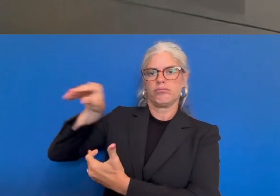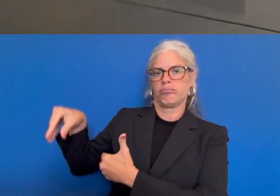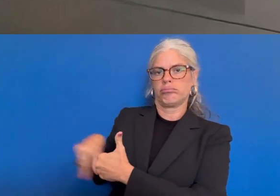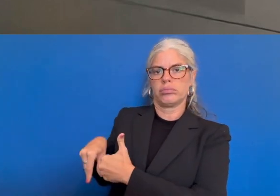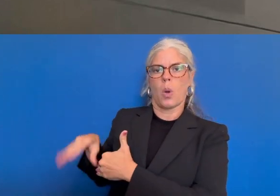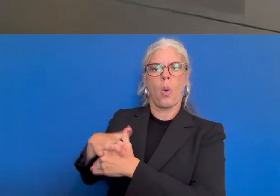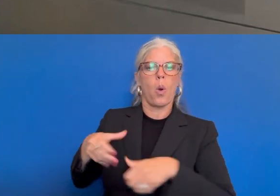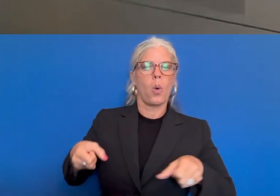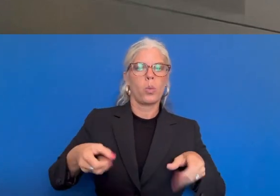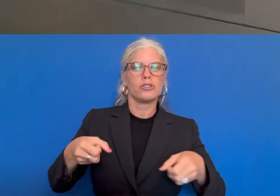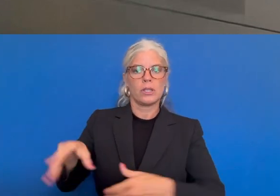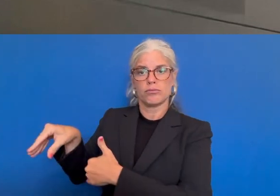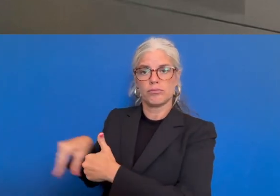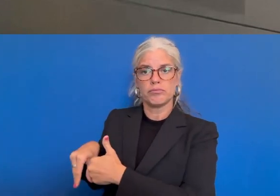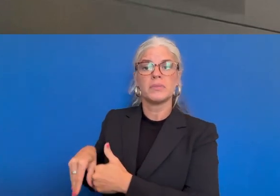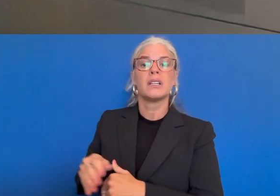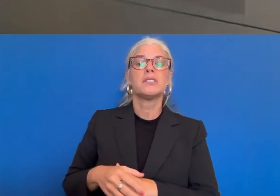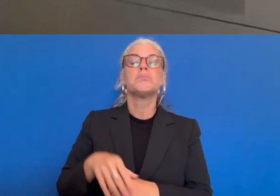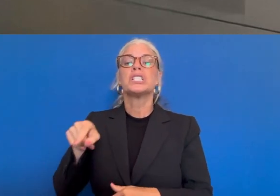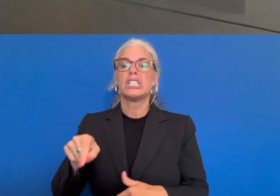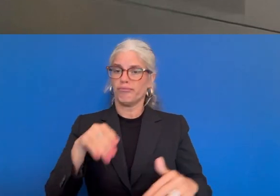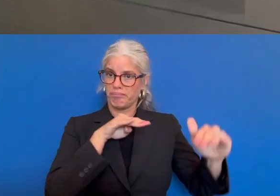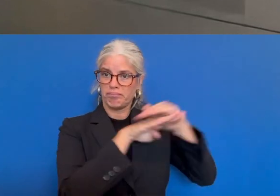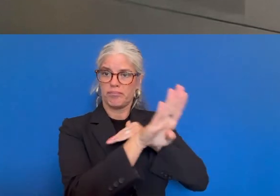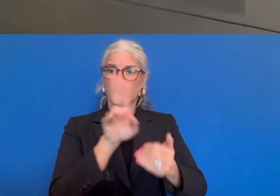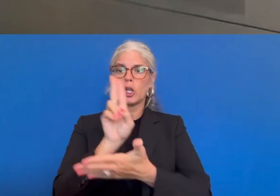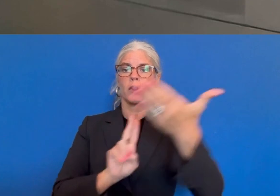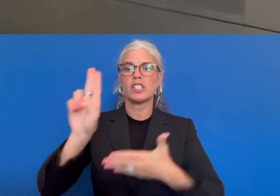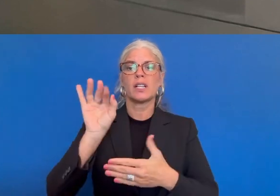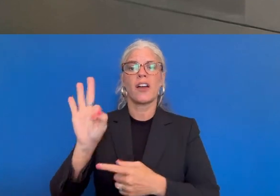into the University of Berkeley.